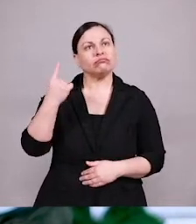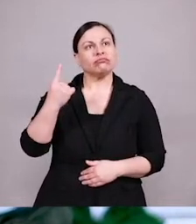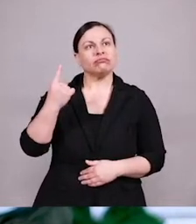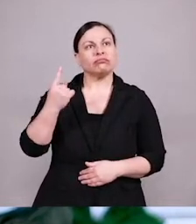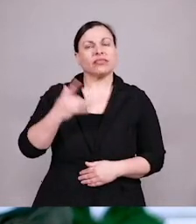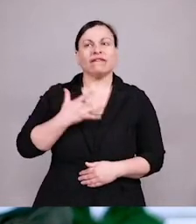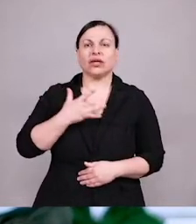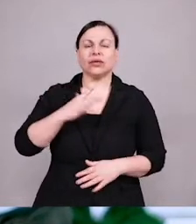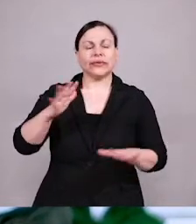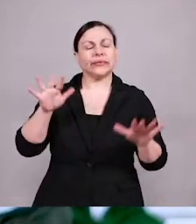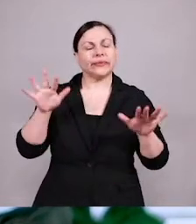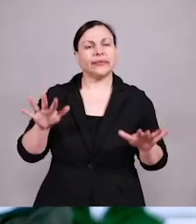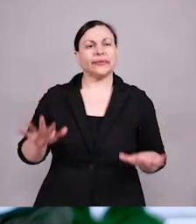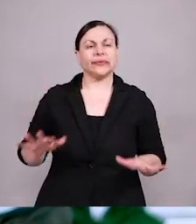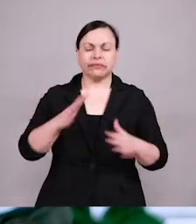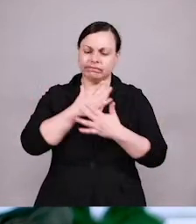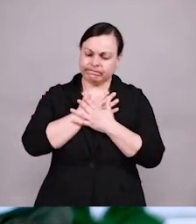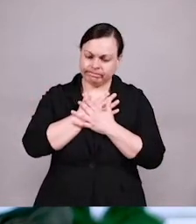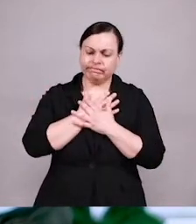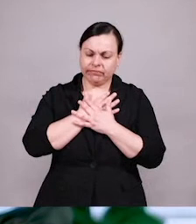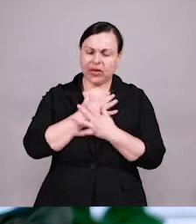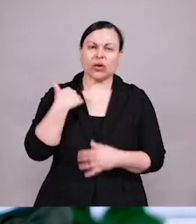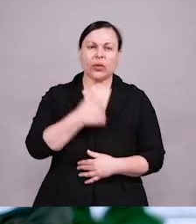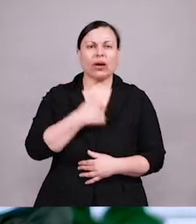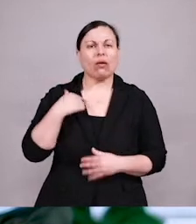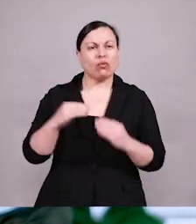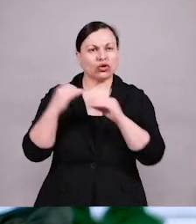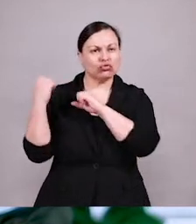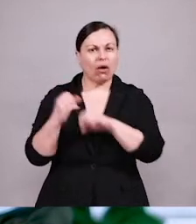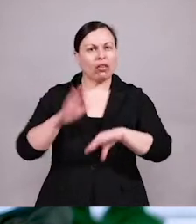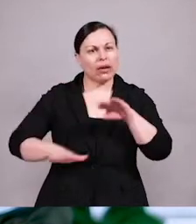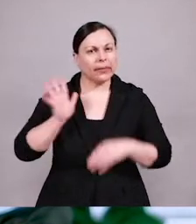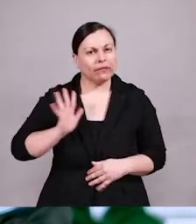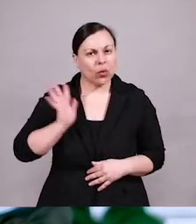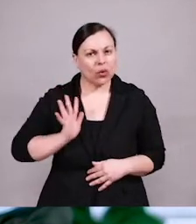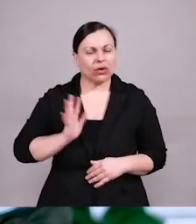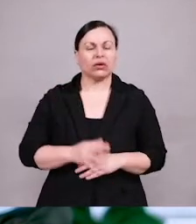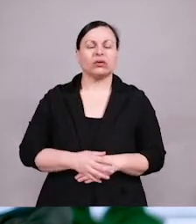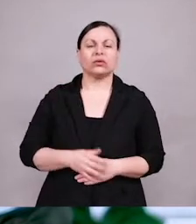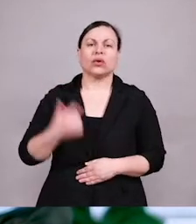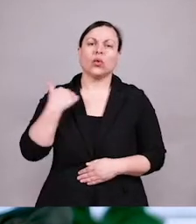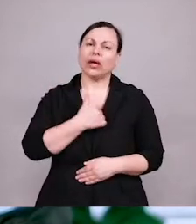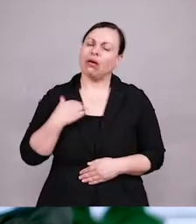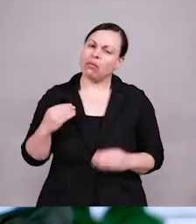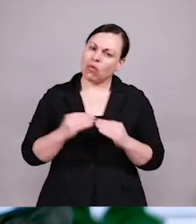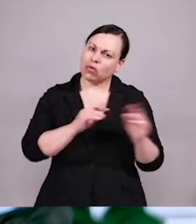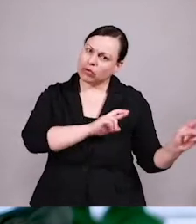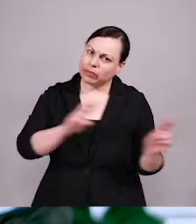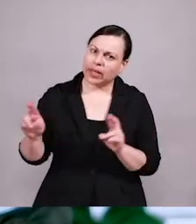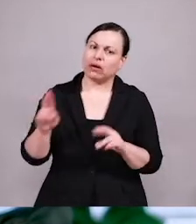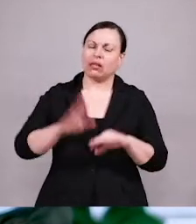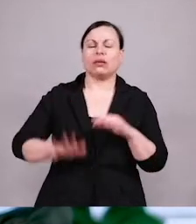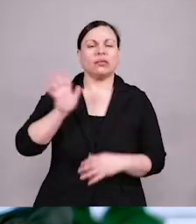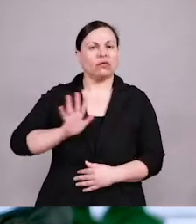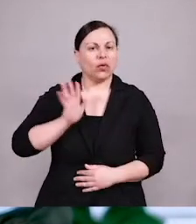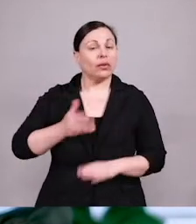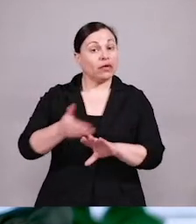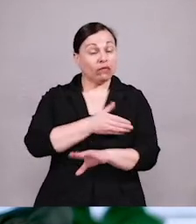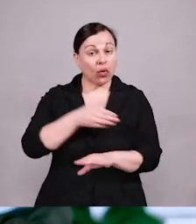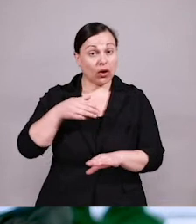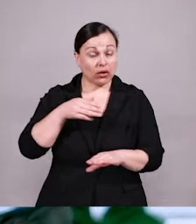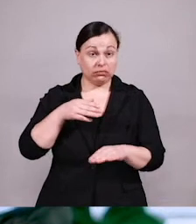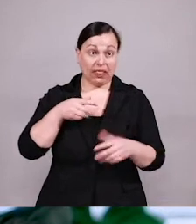than we were - we are better prepared now than we were before this crisis hit us. We're better